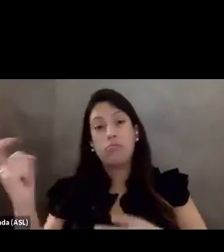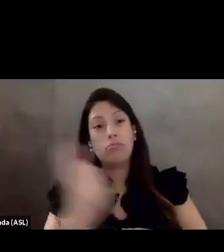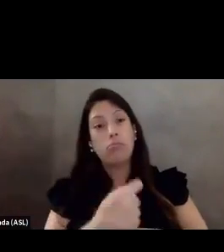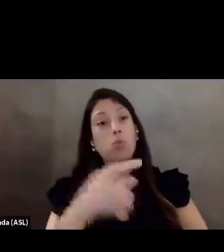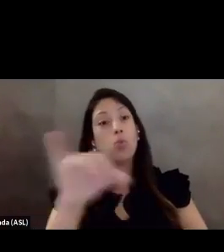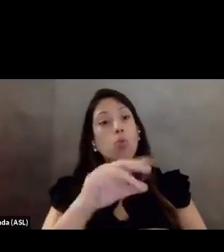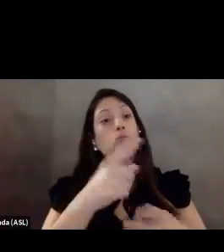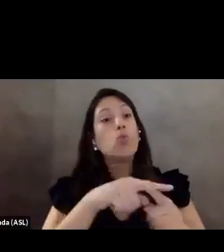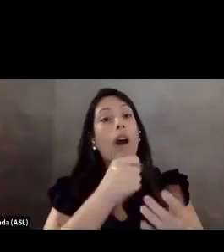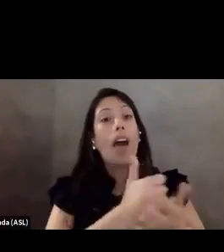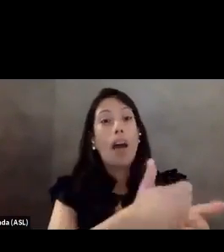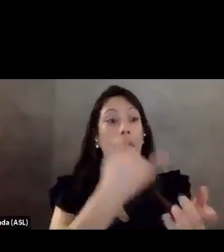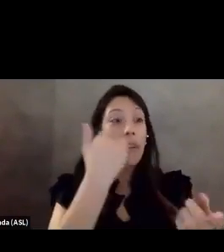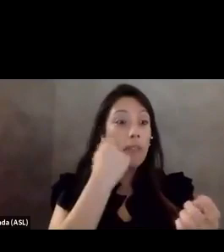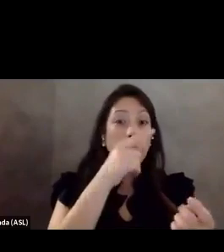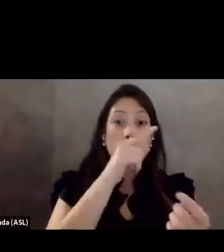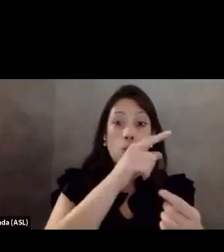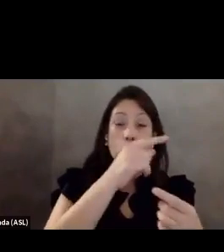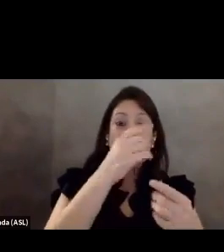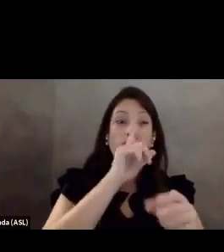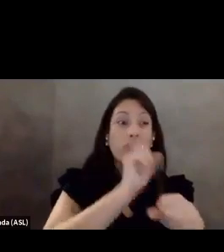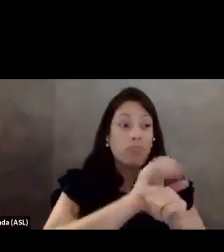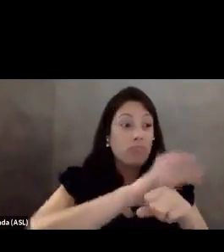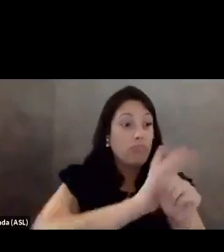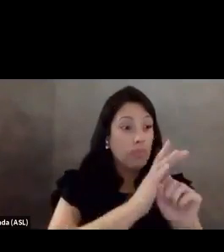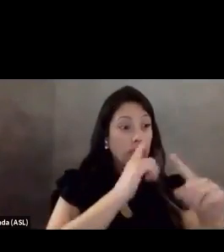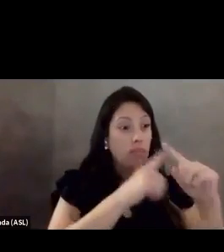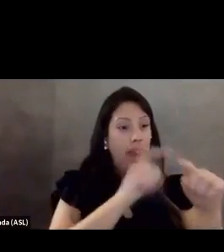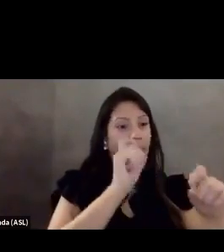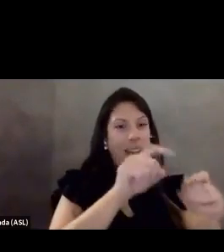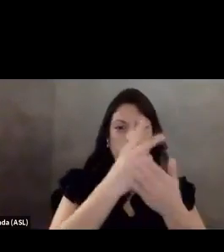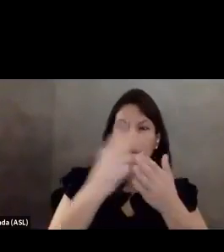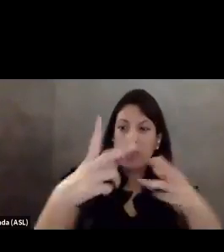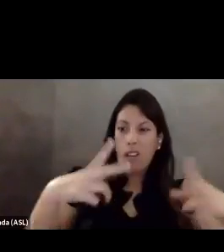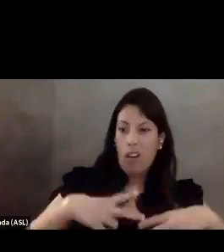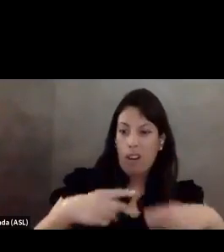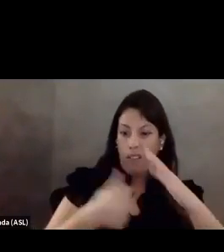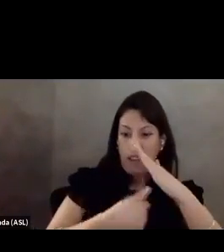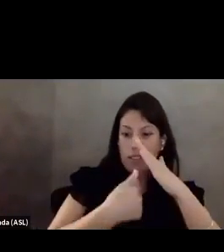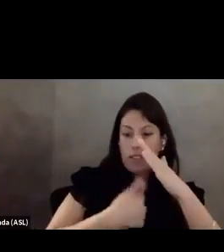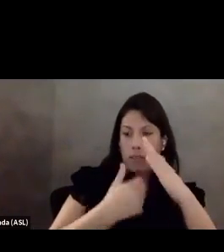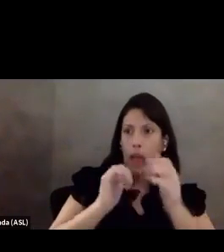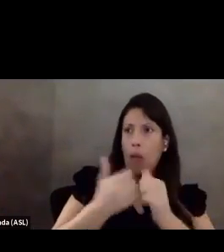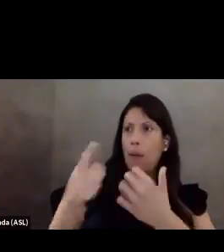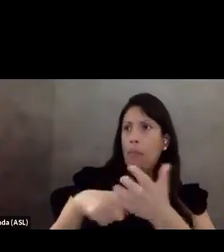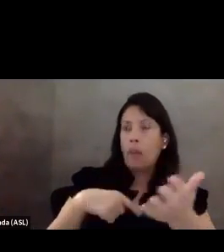cover for lost wages and all during the isolation period.